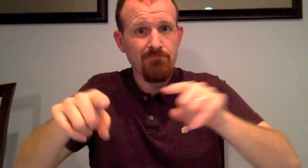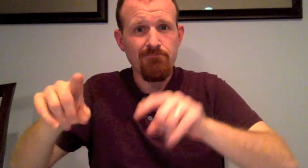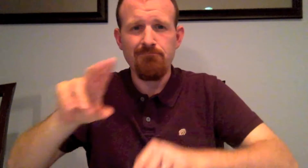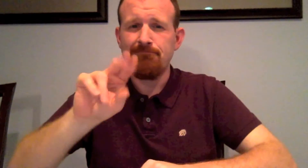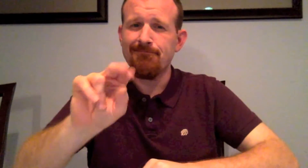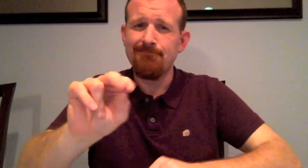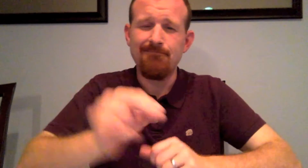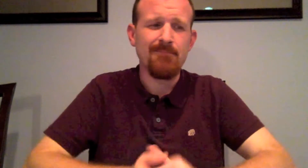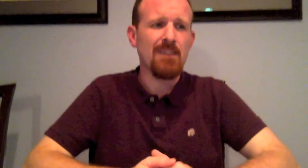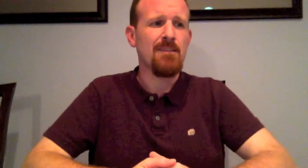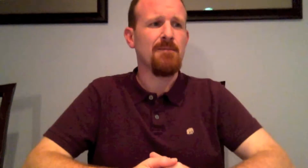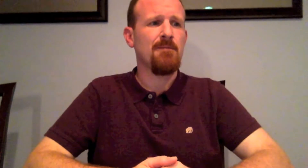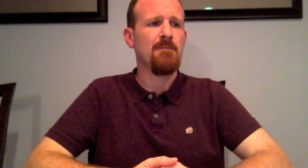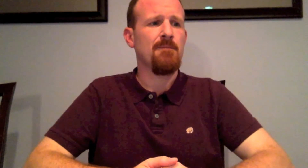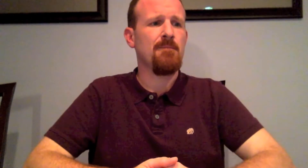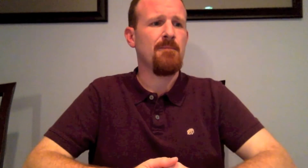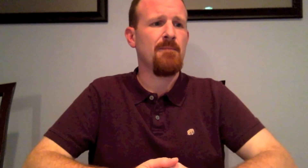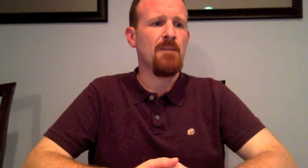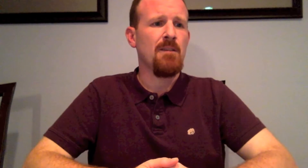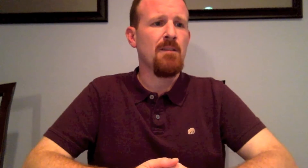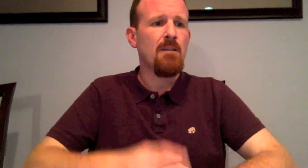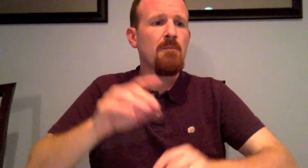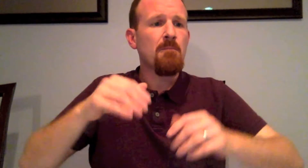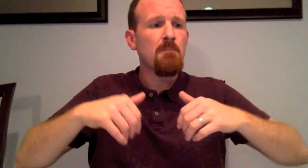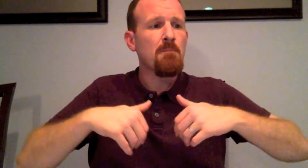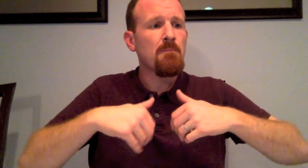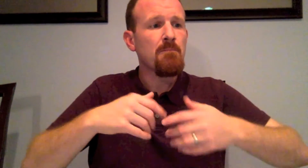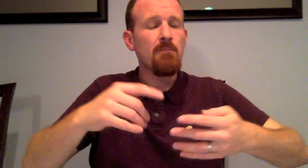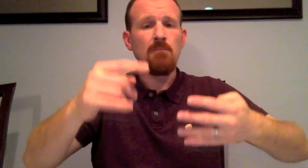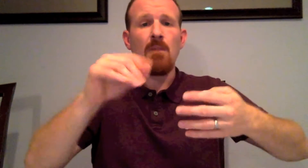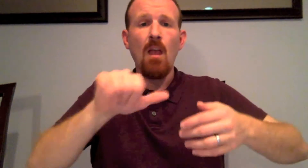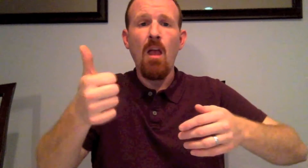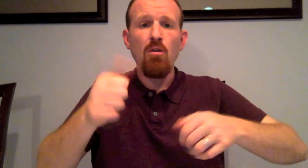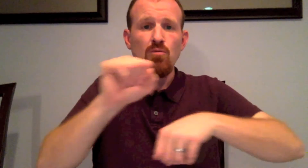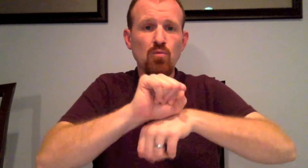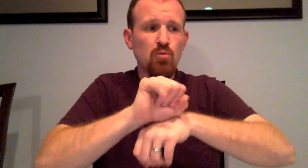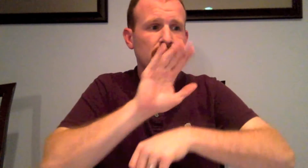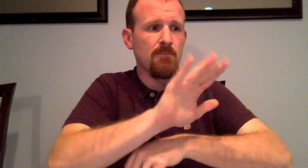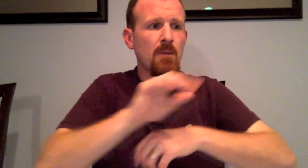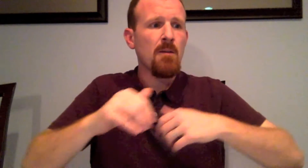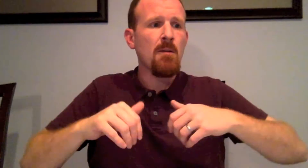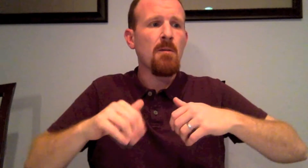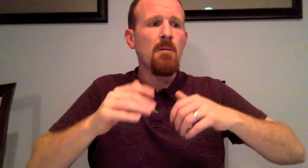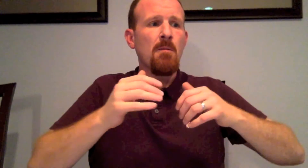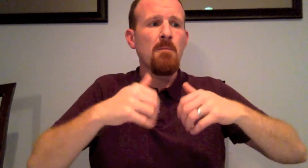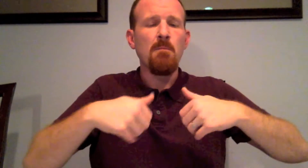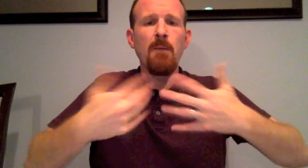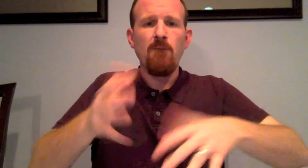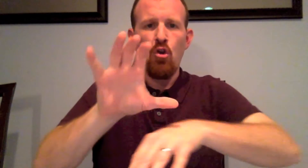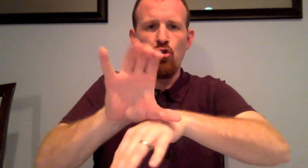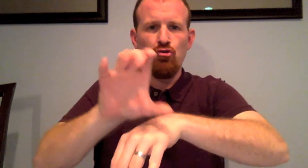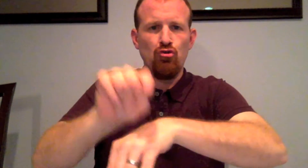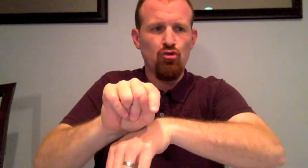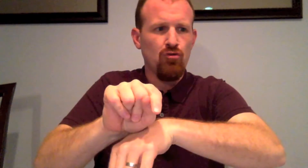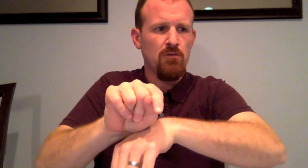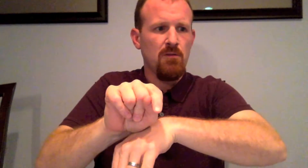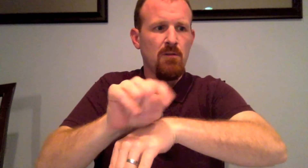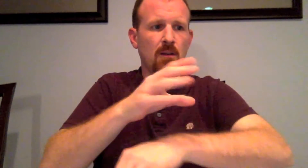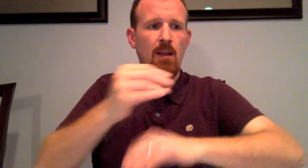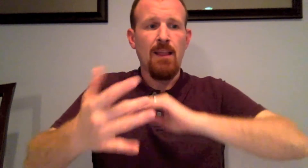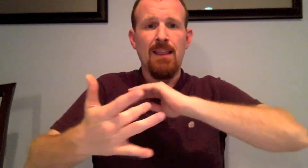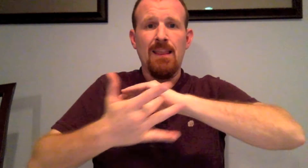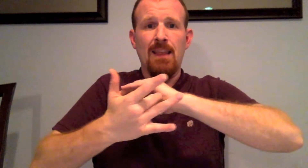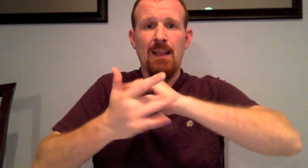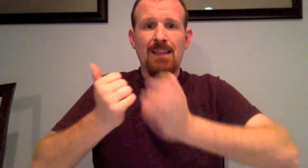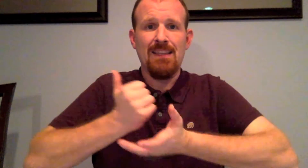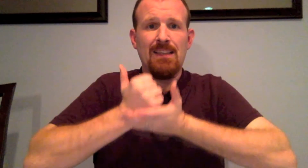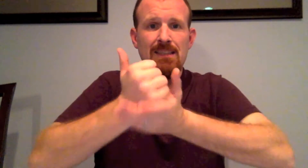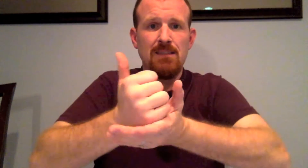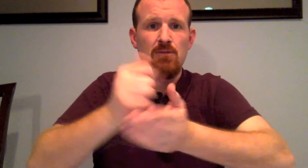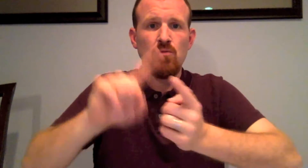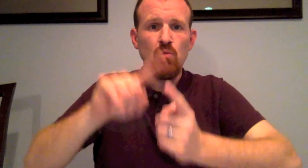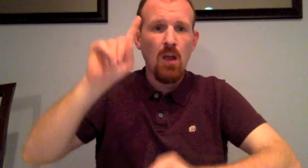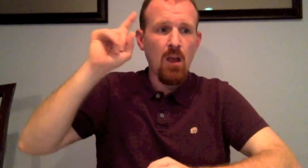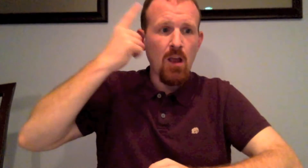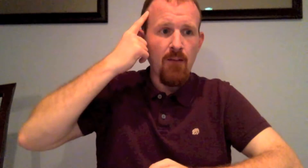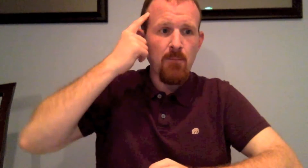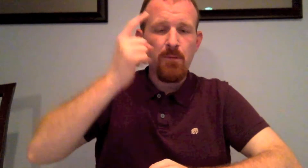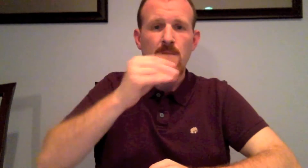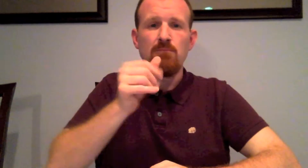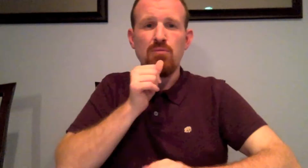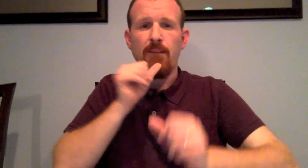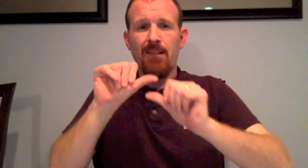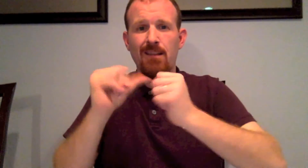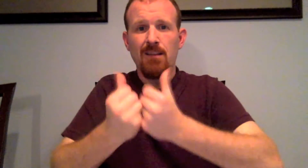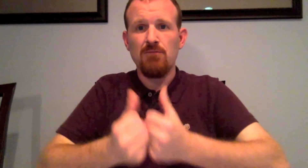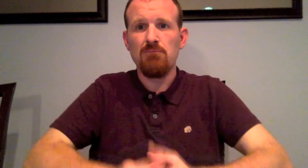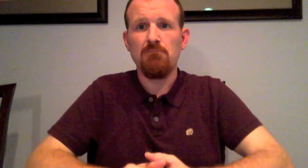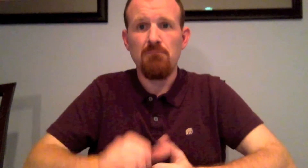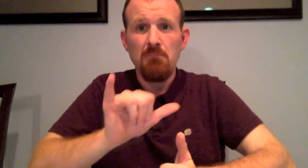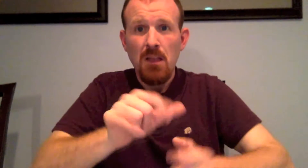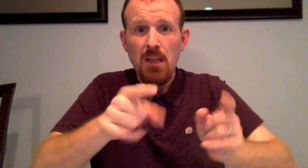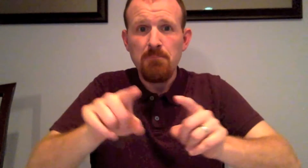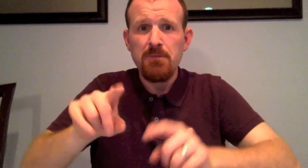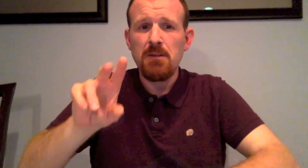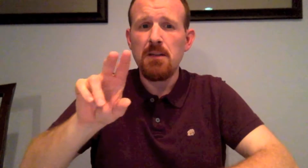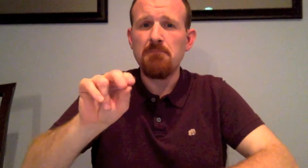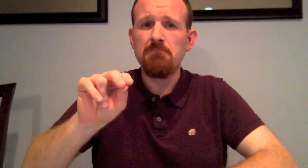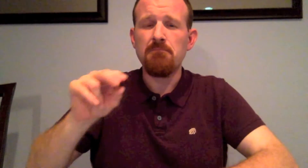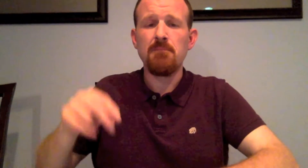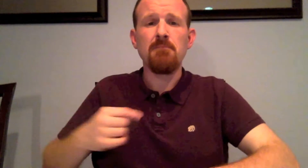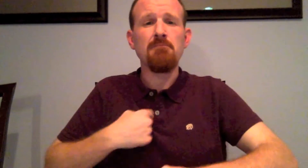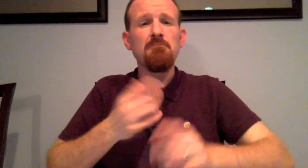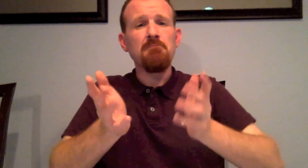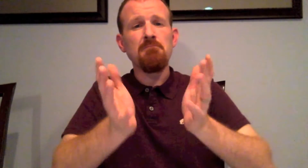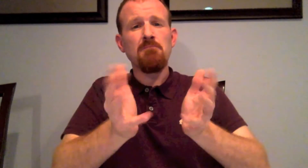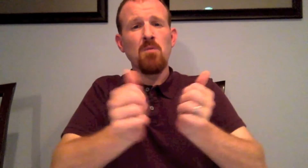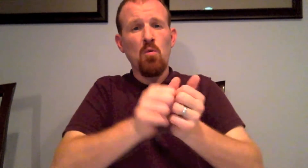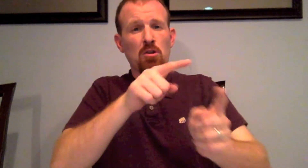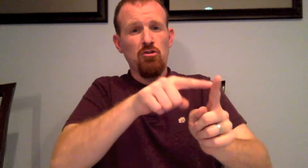Unfortunately, that has not been happening. Other duties include providing consultation and technical assistance to public and private agencies. This has not been happening often either.